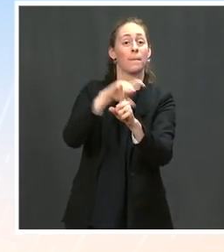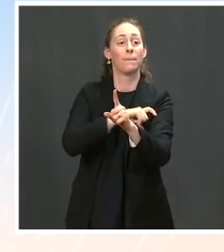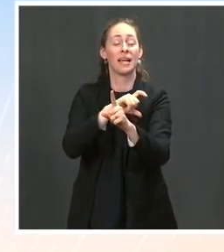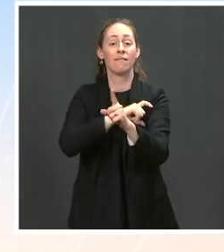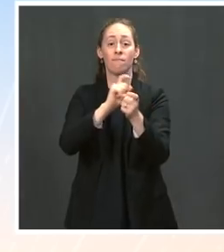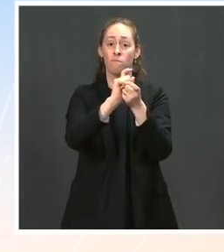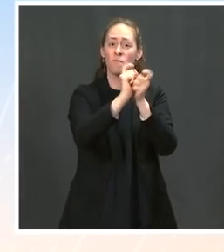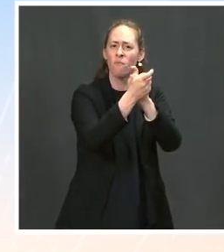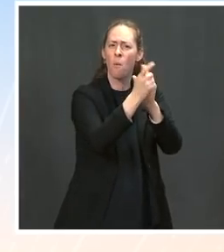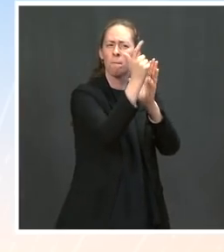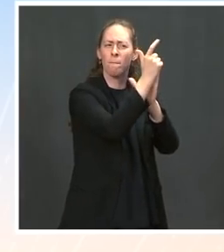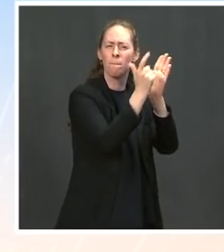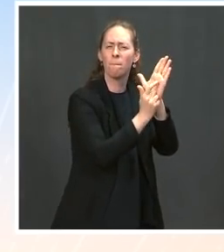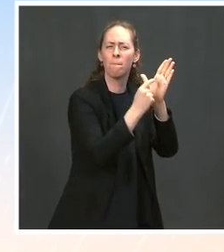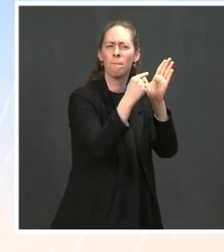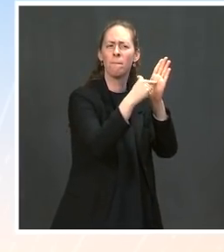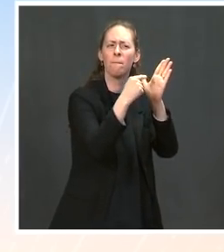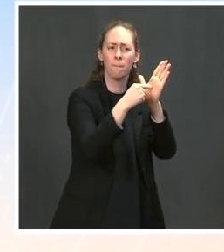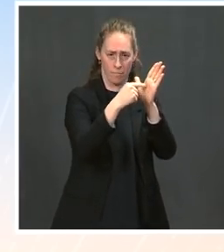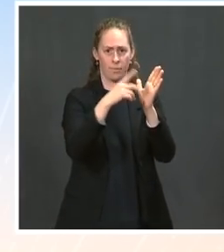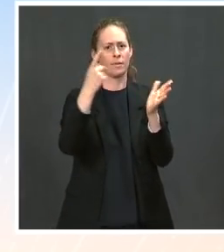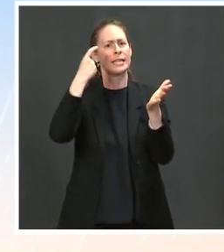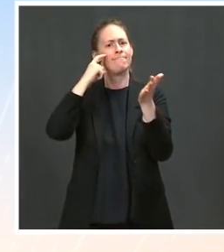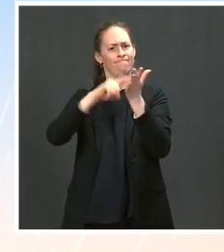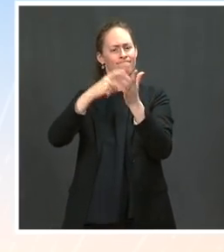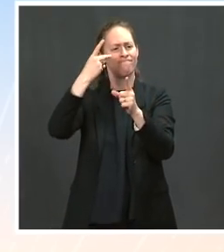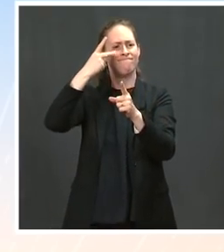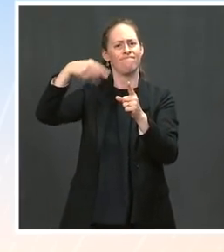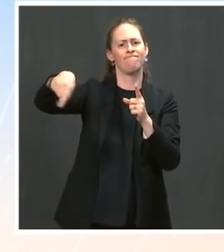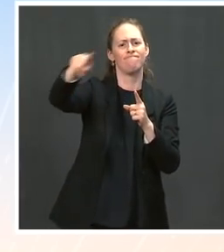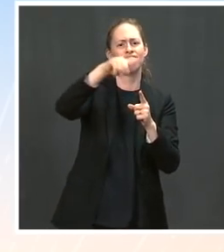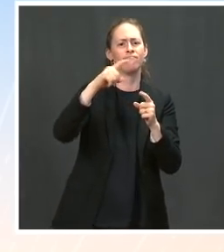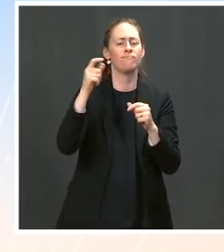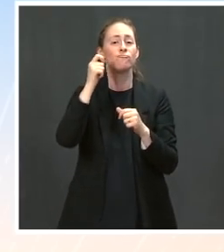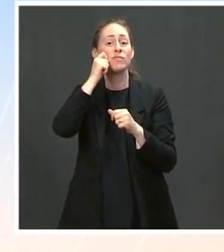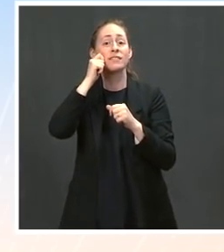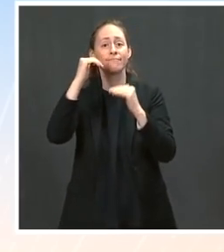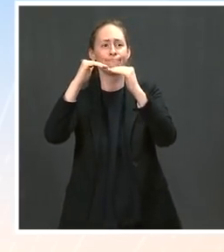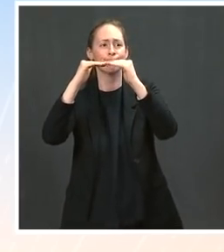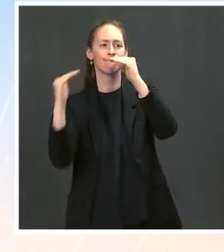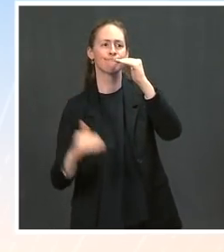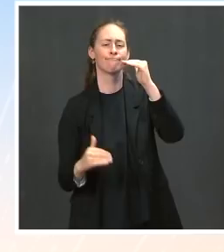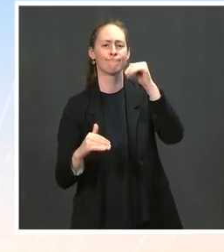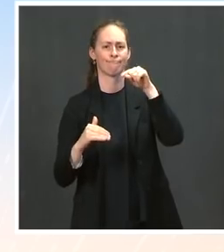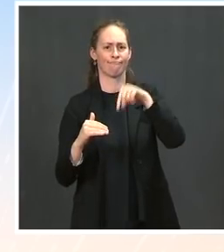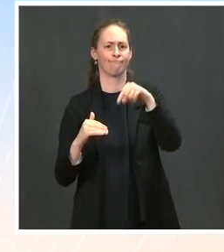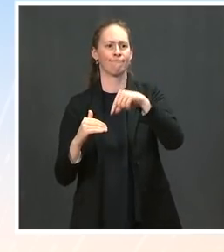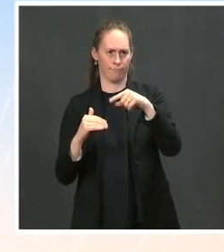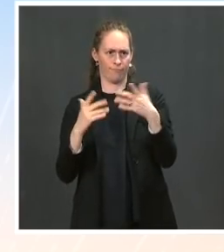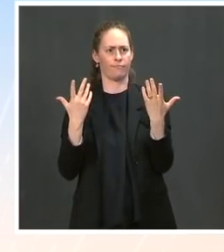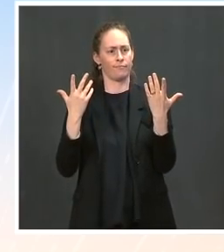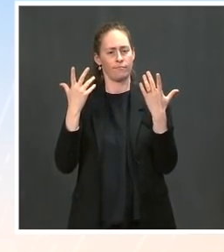what he feels is one of the four major crises we're facing as a country continues to be a top priority for the President.